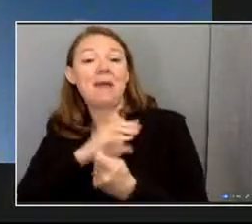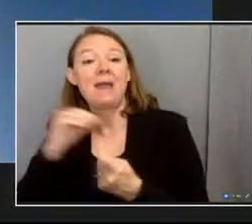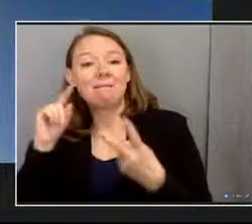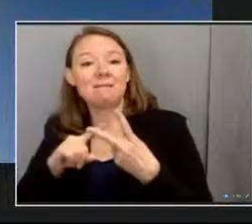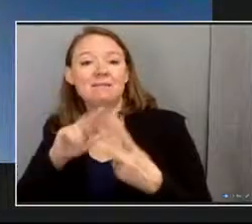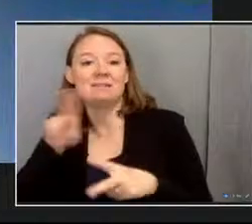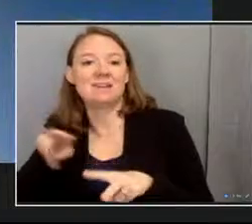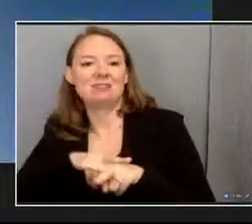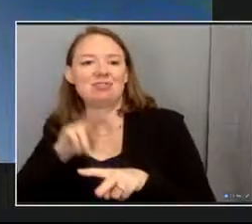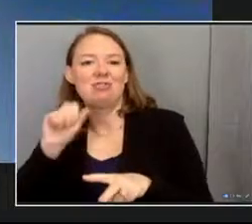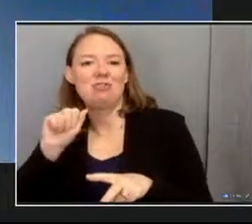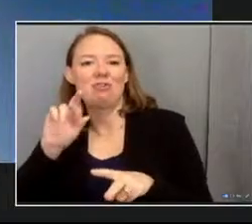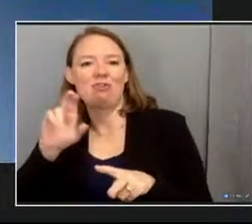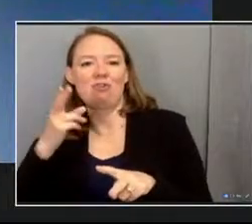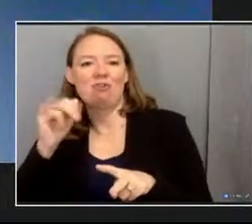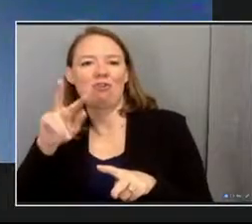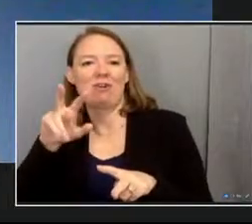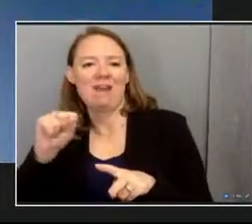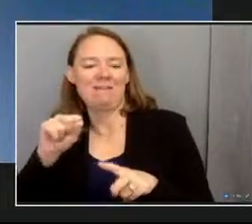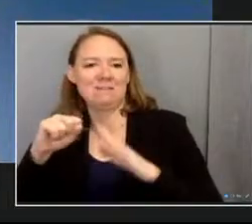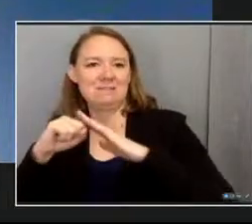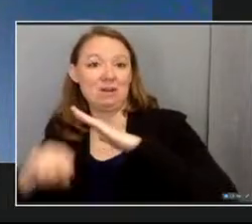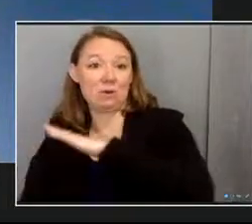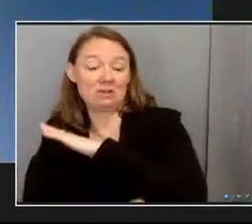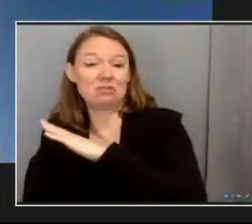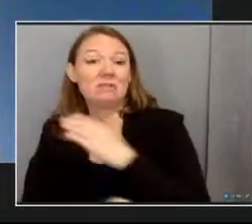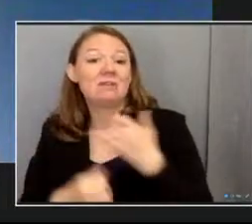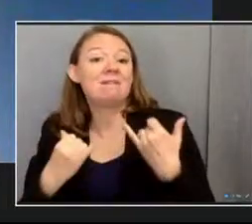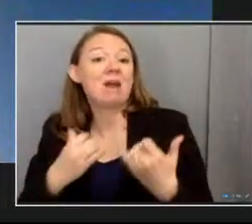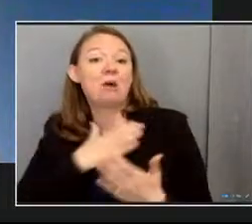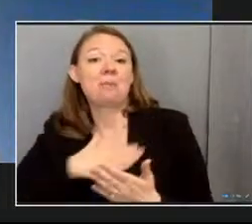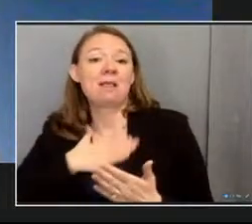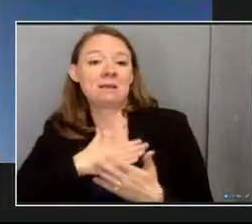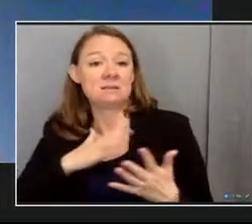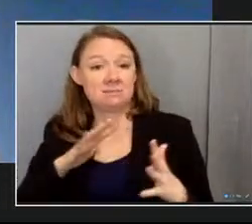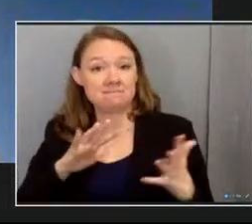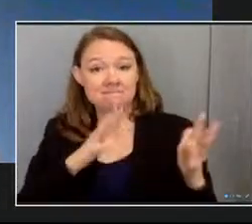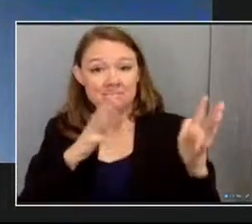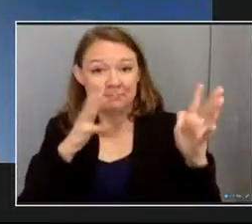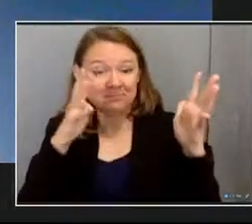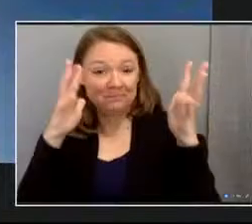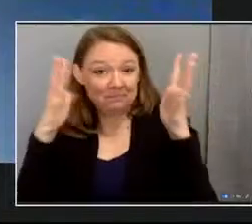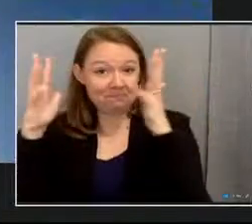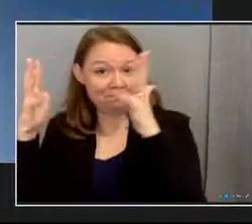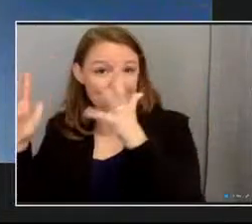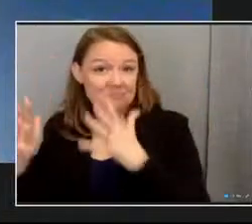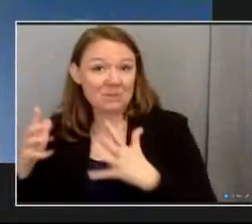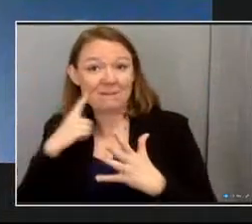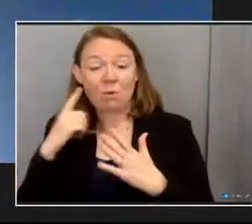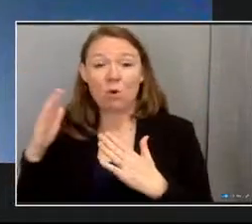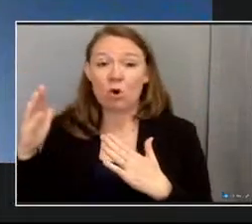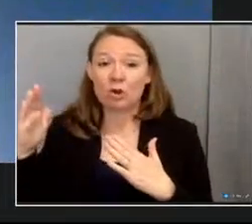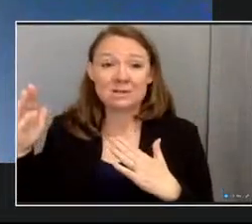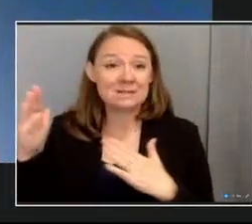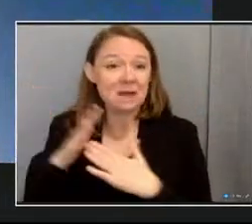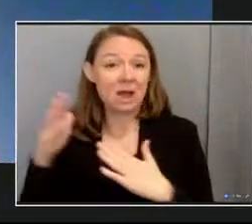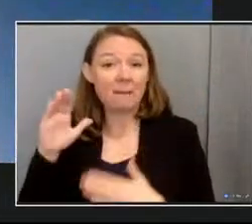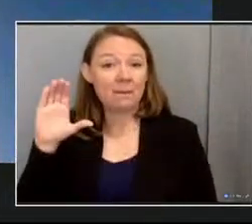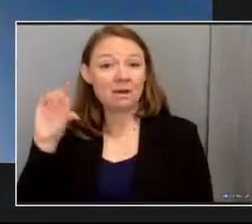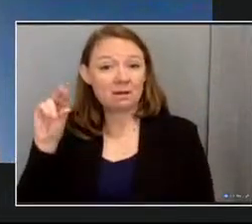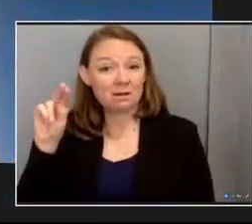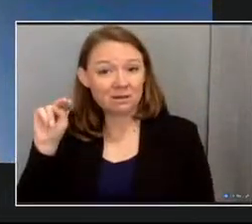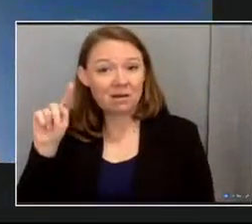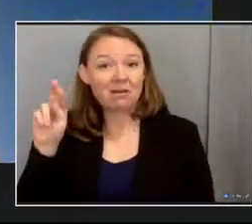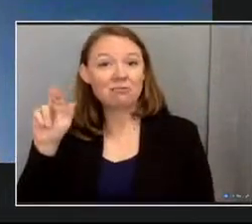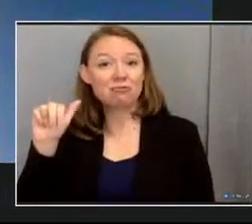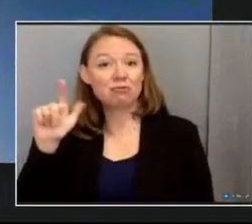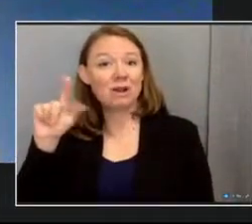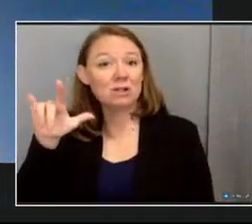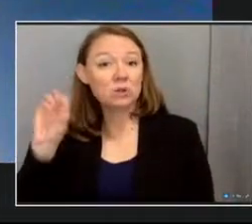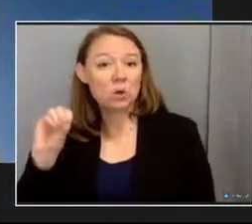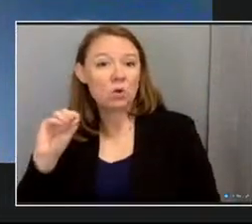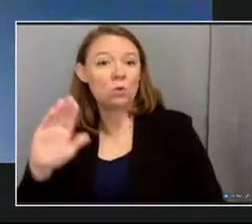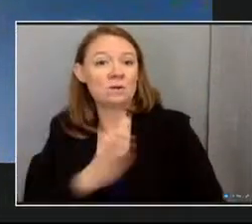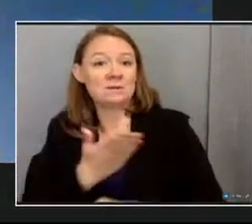me in giving a very warm welcome to one of the greatest contraltos of all time Marian Anderson.